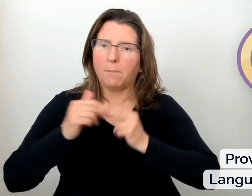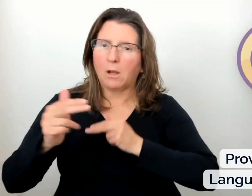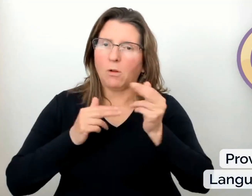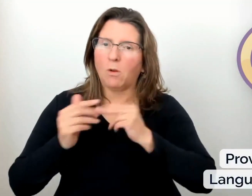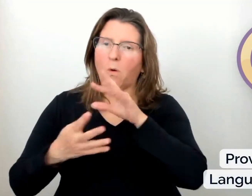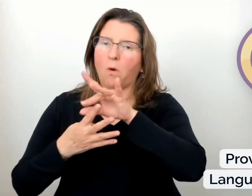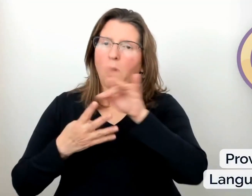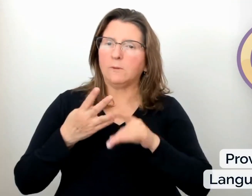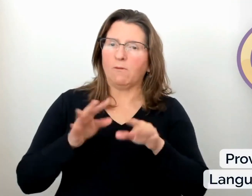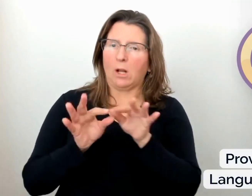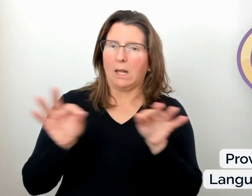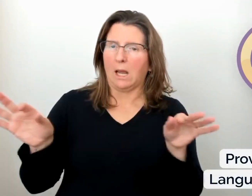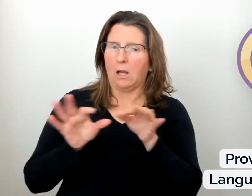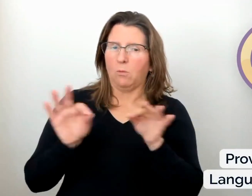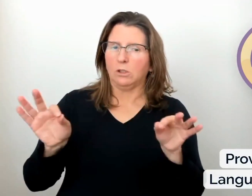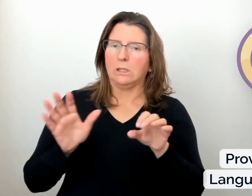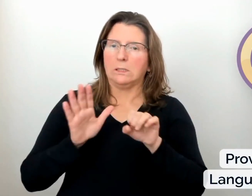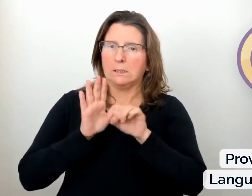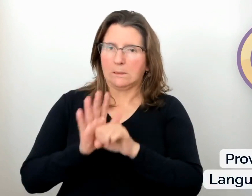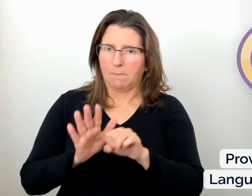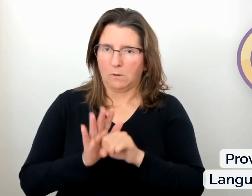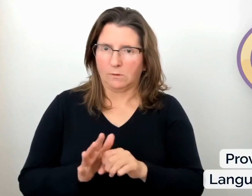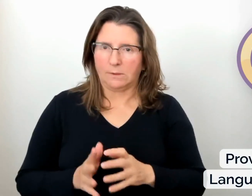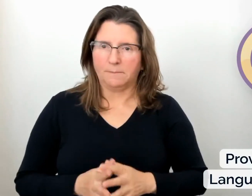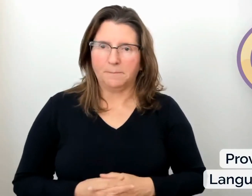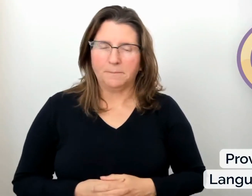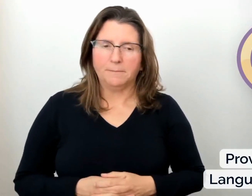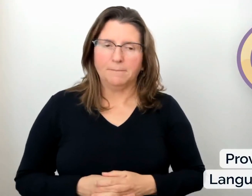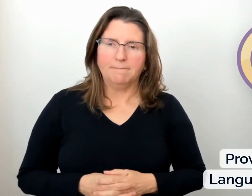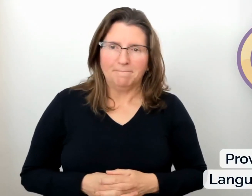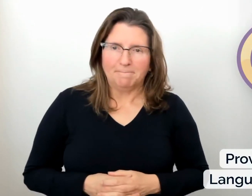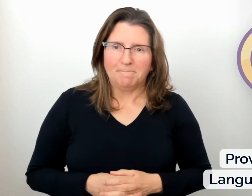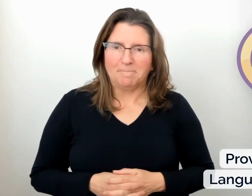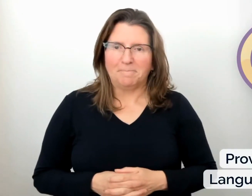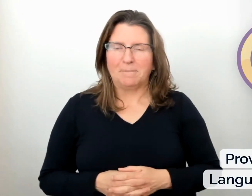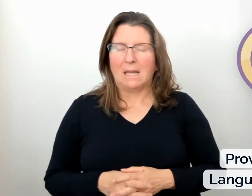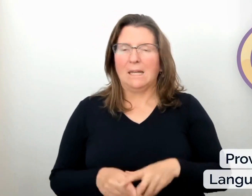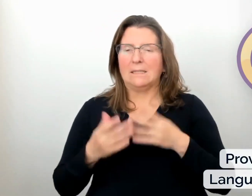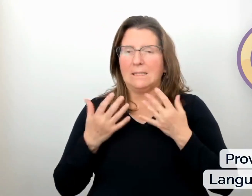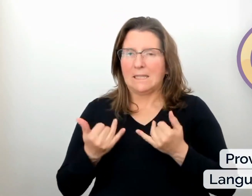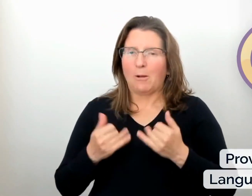Develop your own, or provide ready-made options for language and symbols.